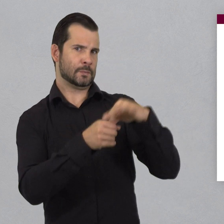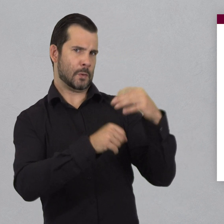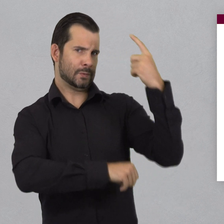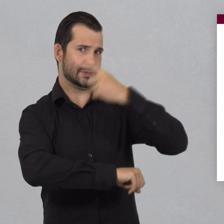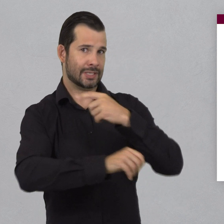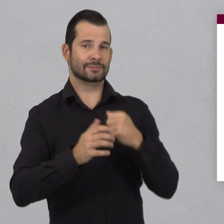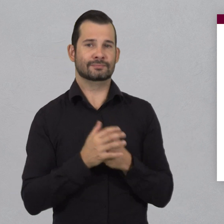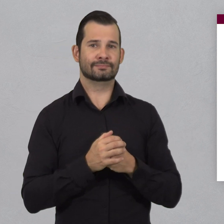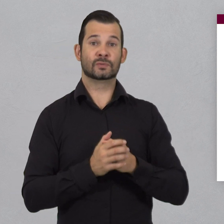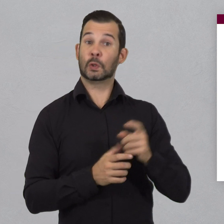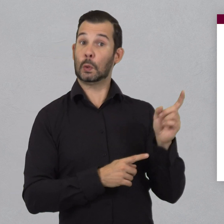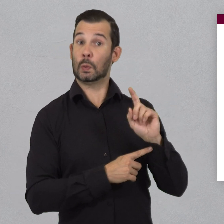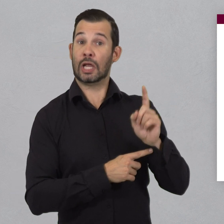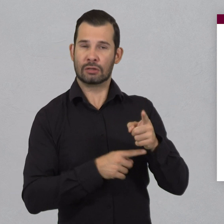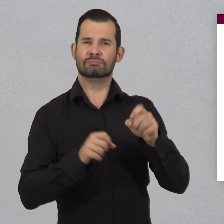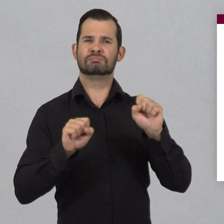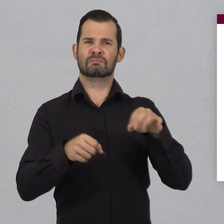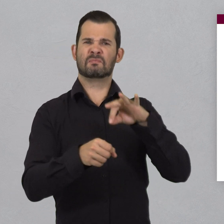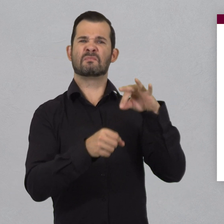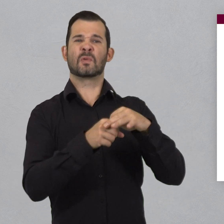Where You vote at your assigned polling